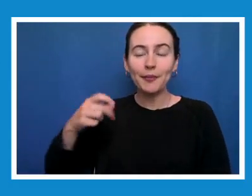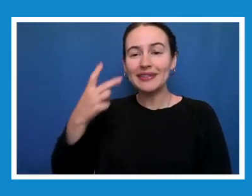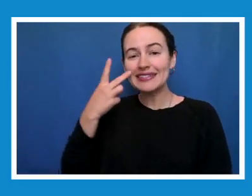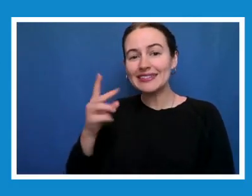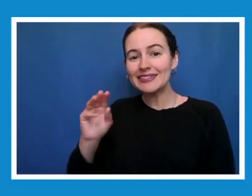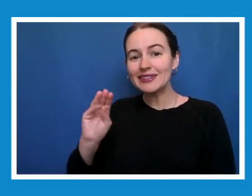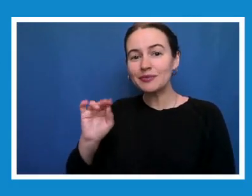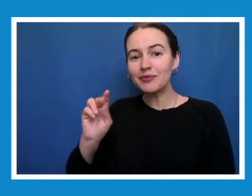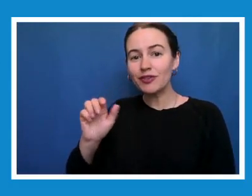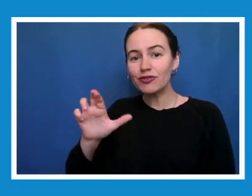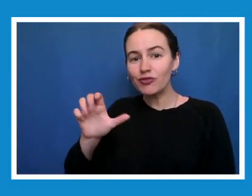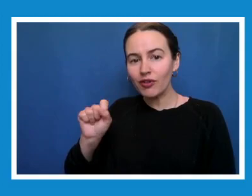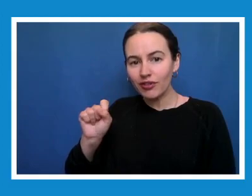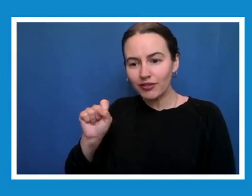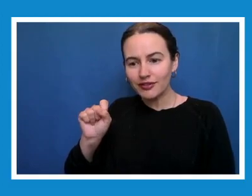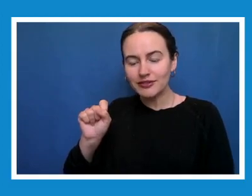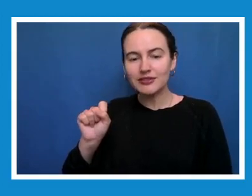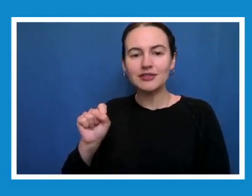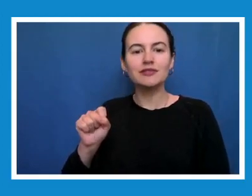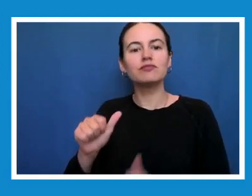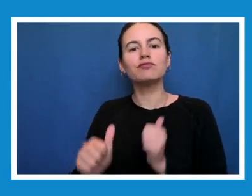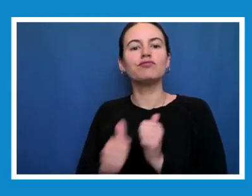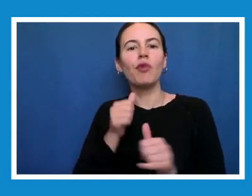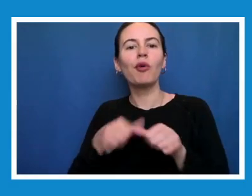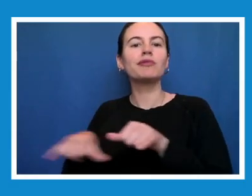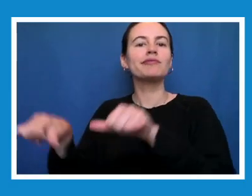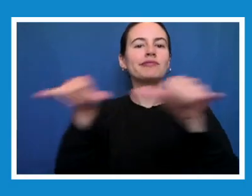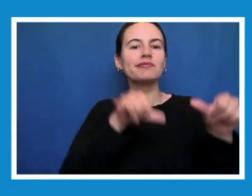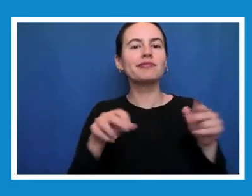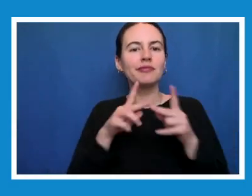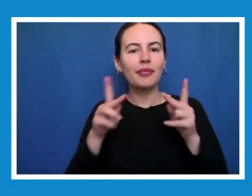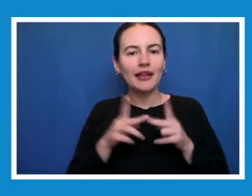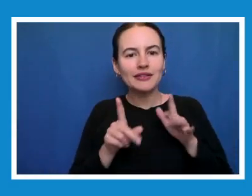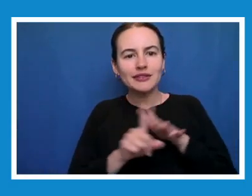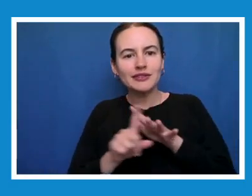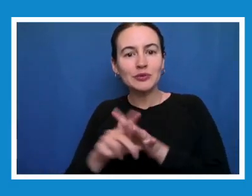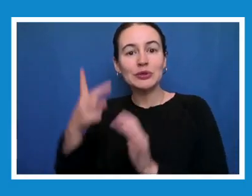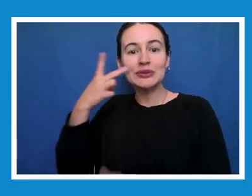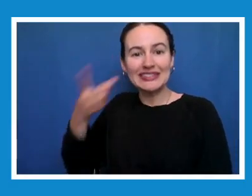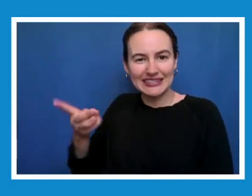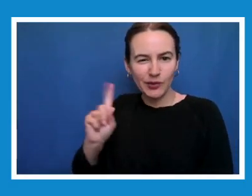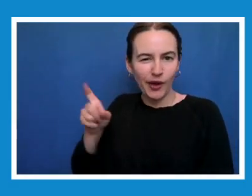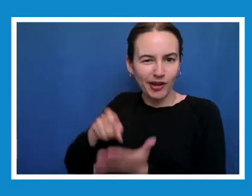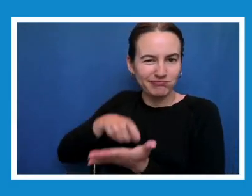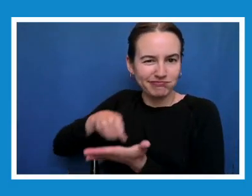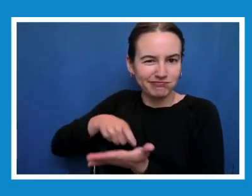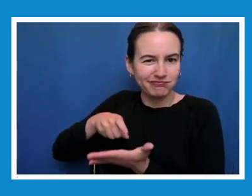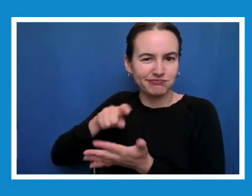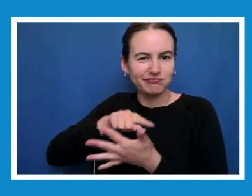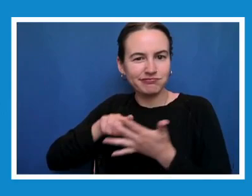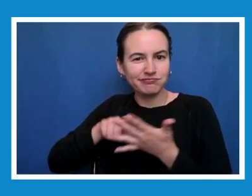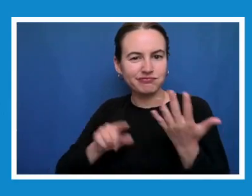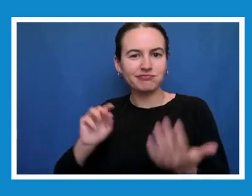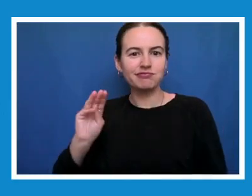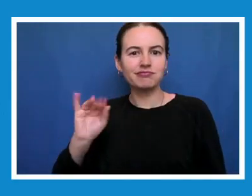some of the most common places around the world where um those minerals are mined